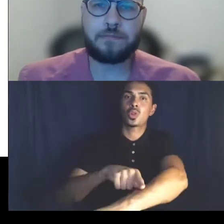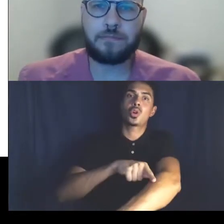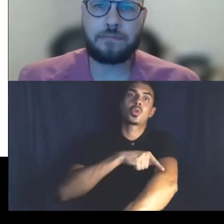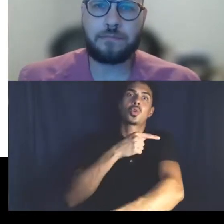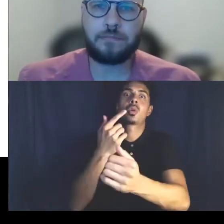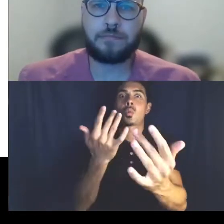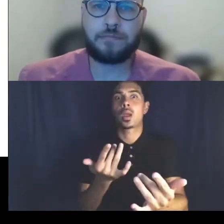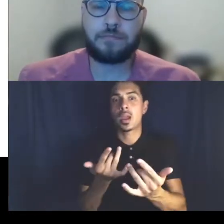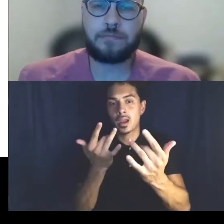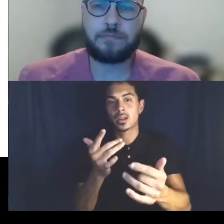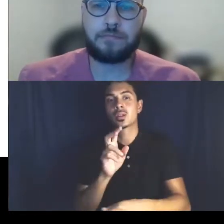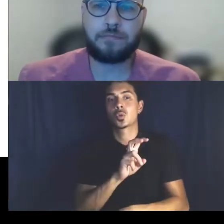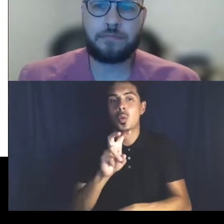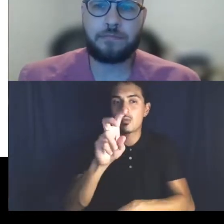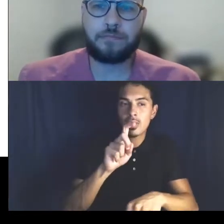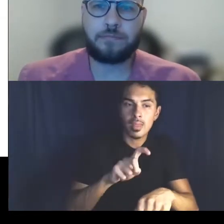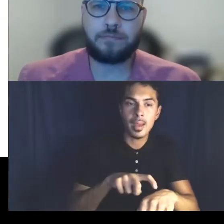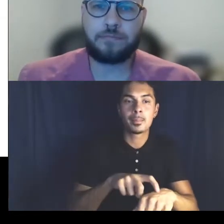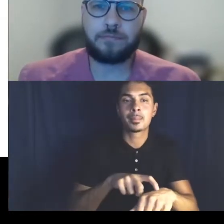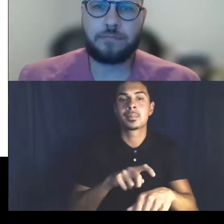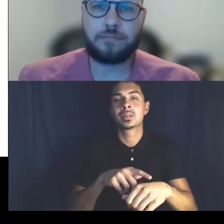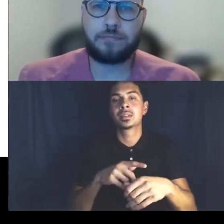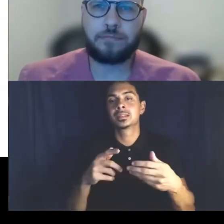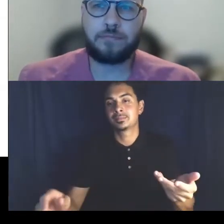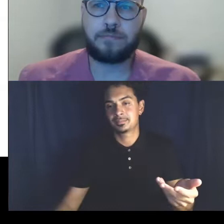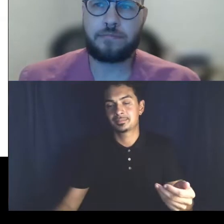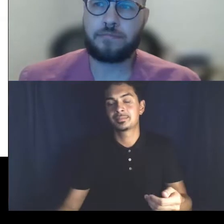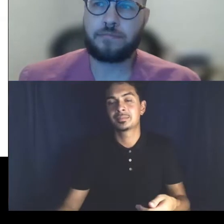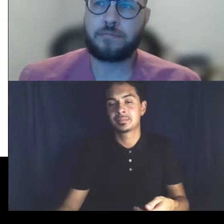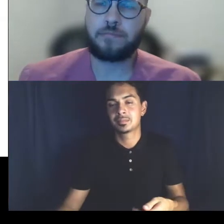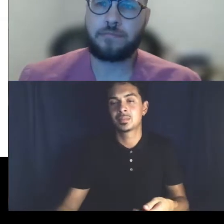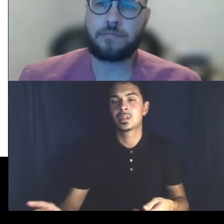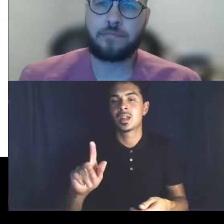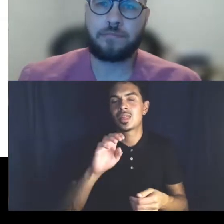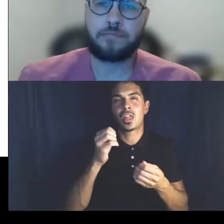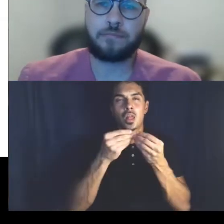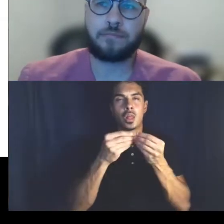and the loss of providers or the loss of clinics